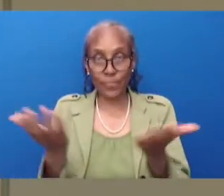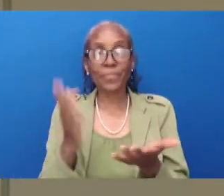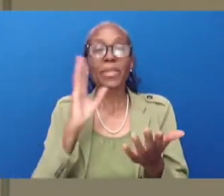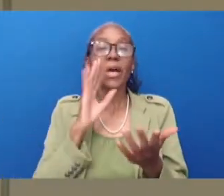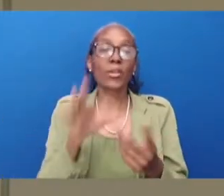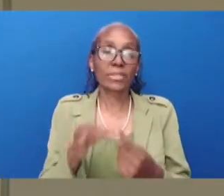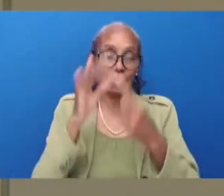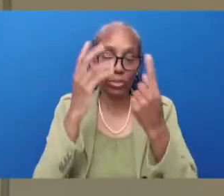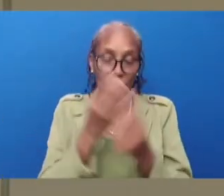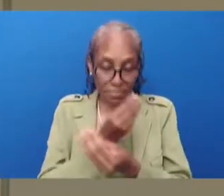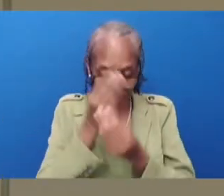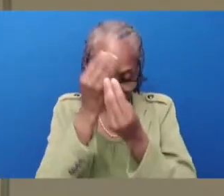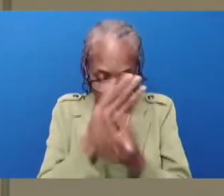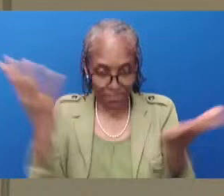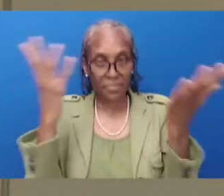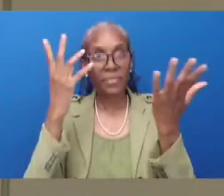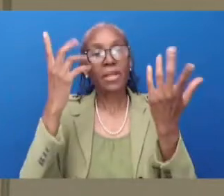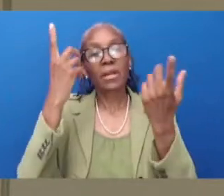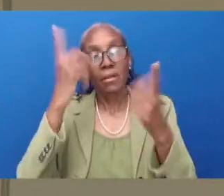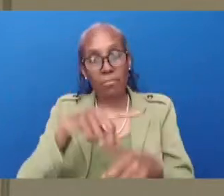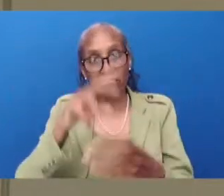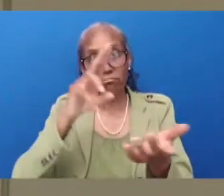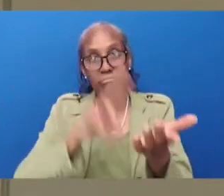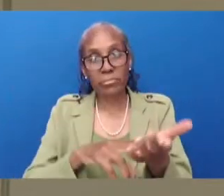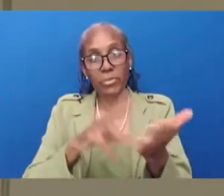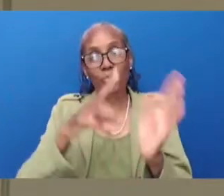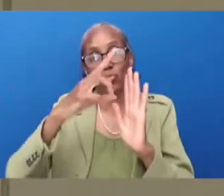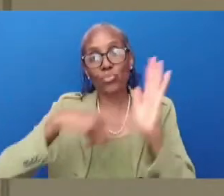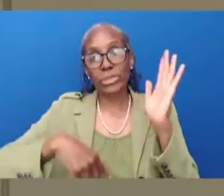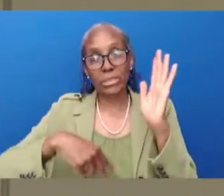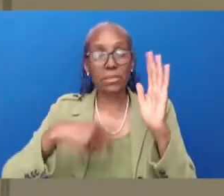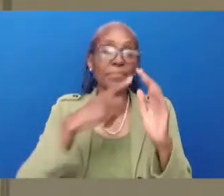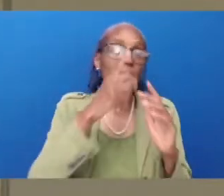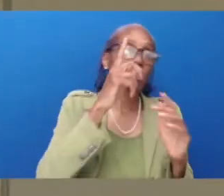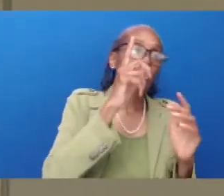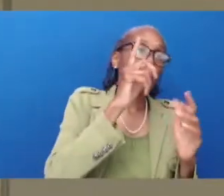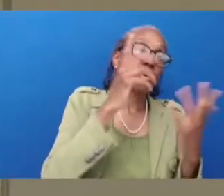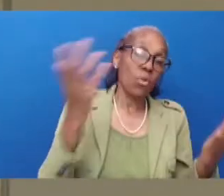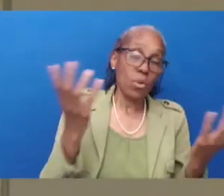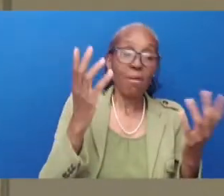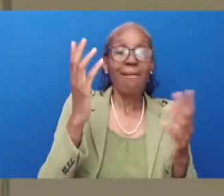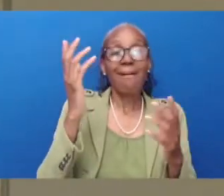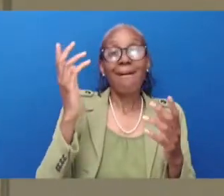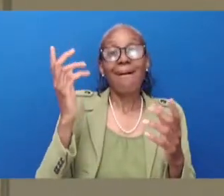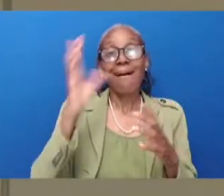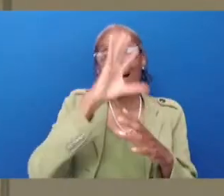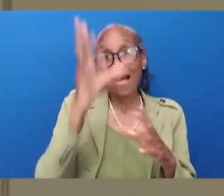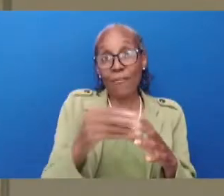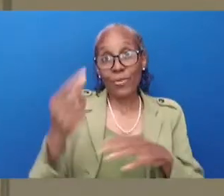AND SO I KNOW THIS IS VERY